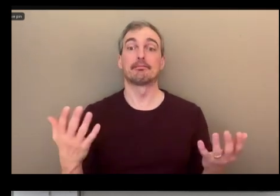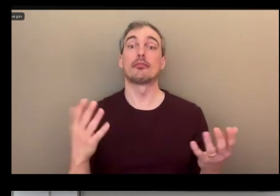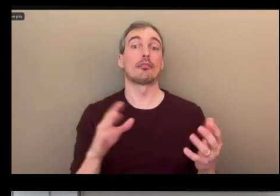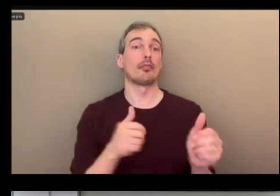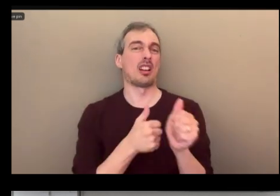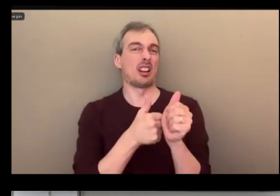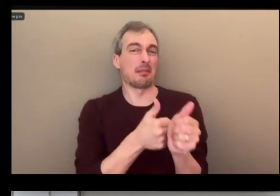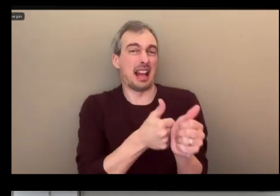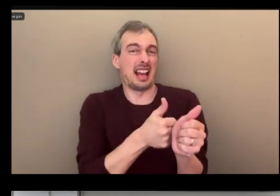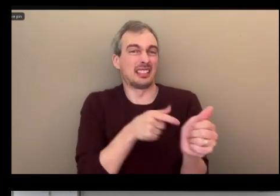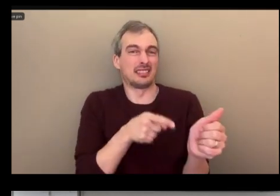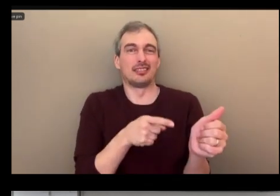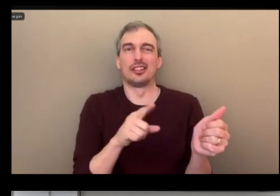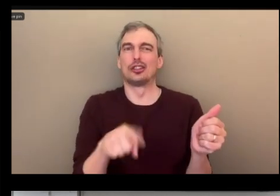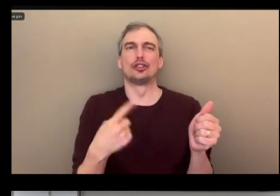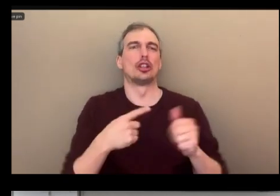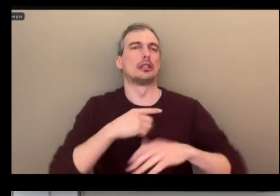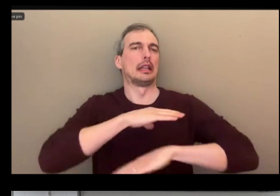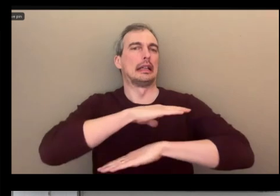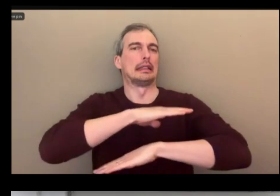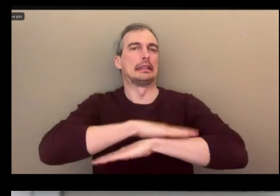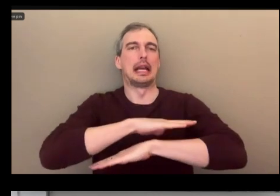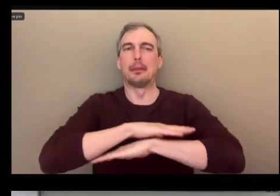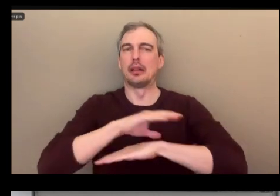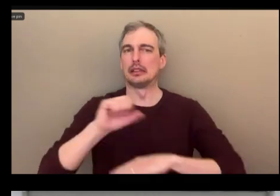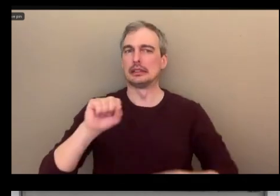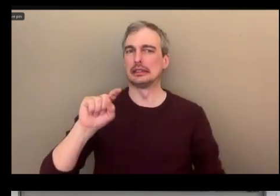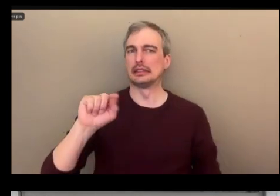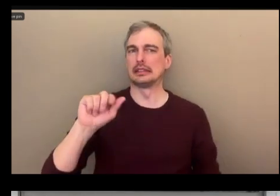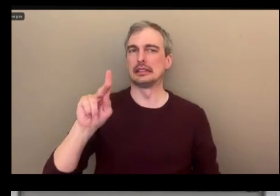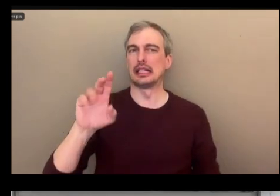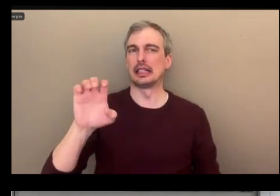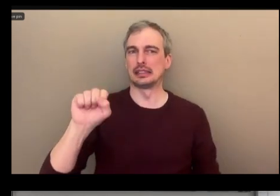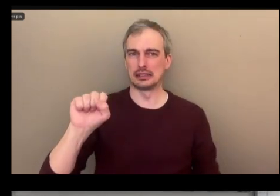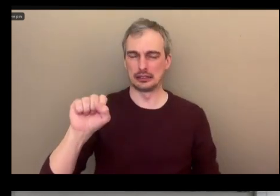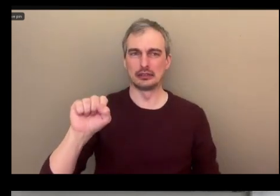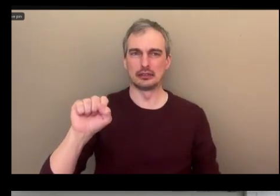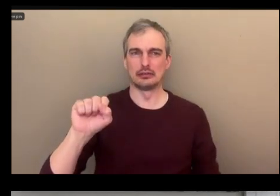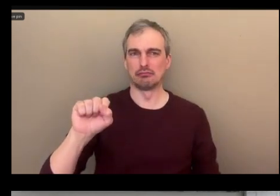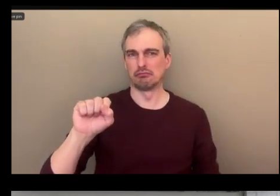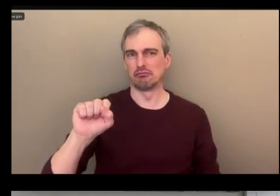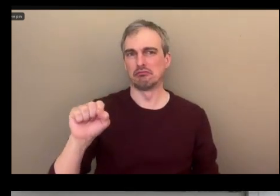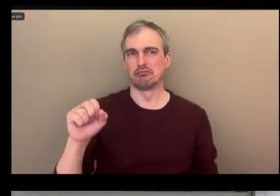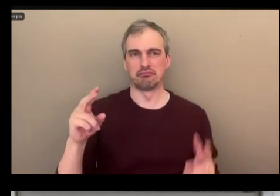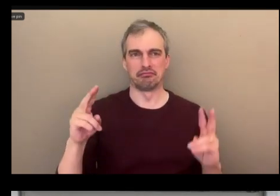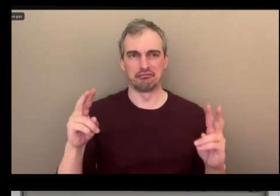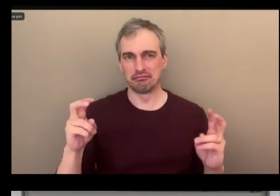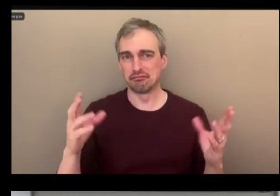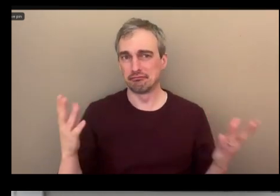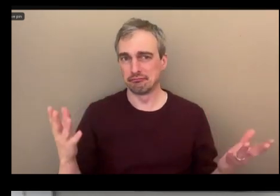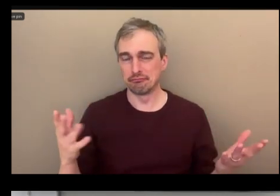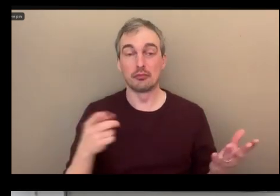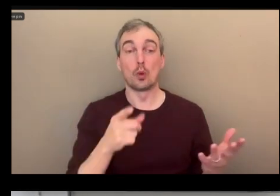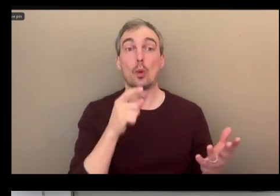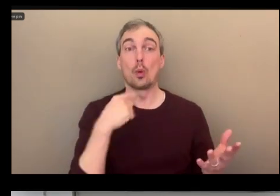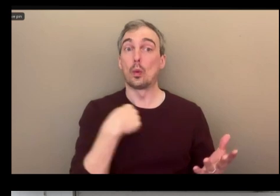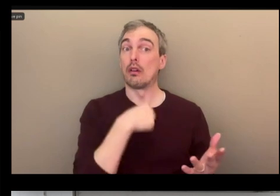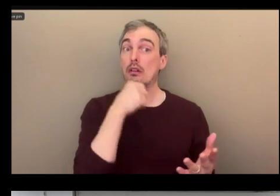We're not perfect at it, by any means. But we are always striving to do better. And it's a matter of: Here is WCAG.